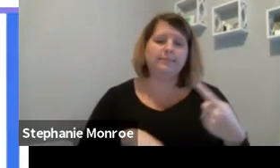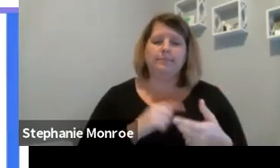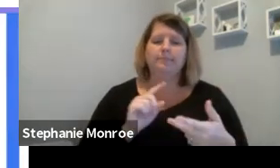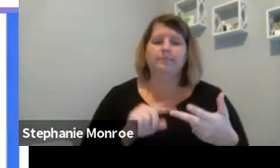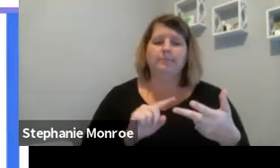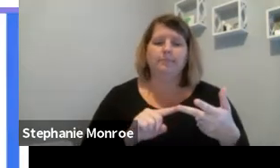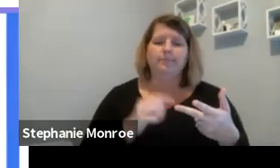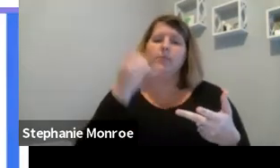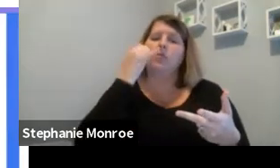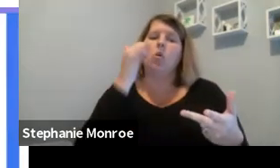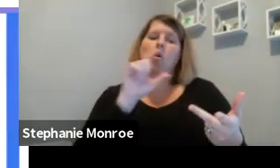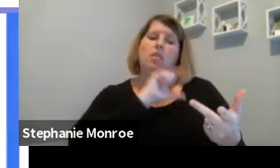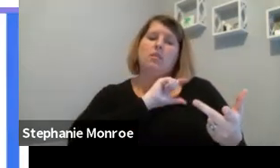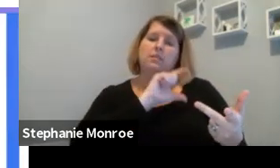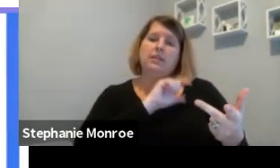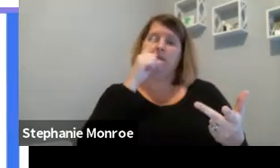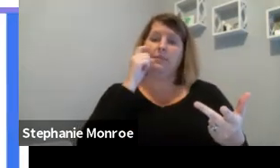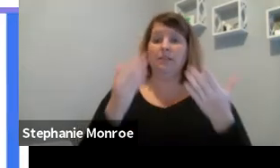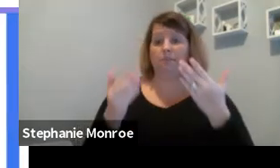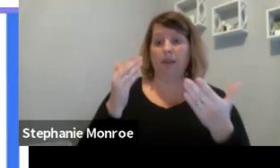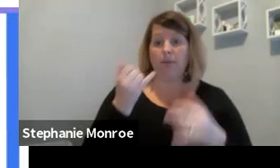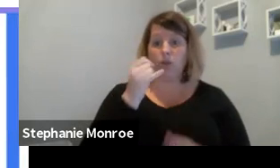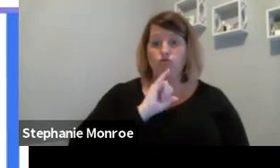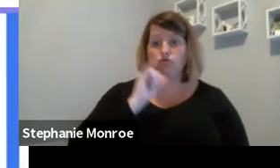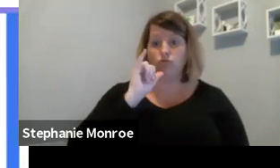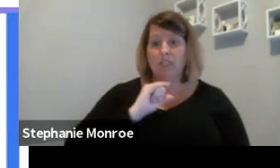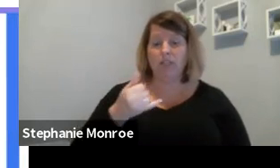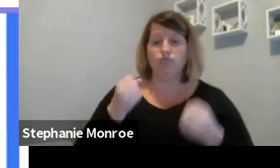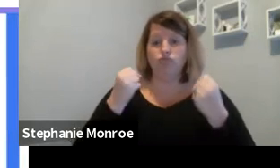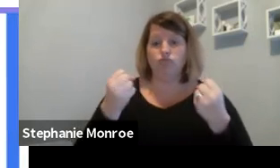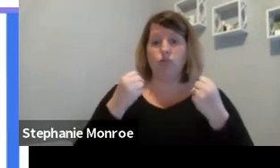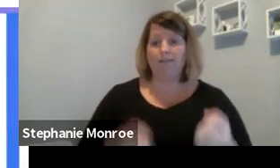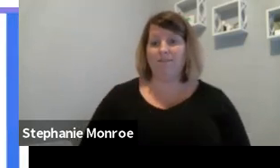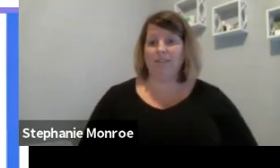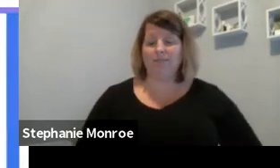or, three, call the police when she may not be drinking.